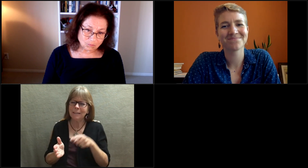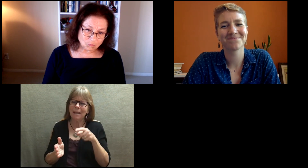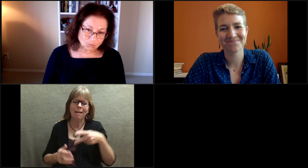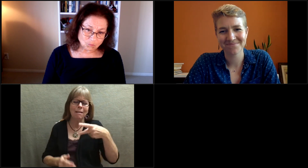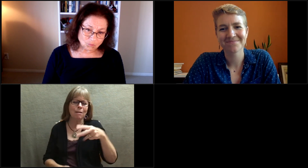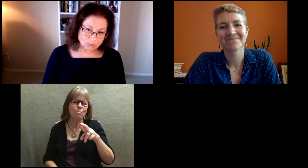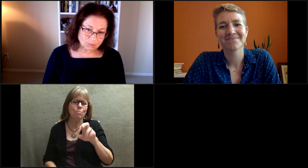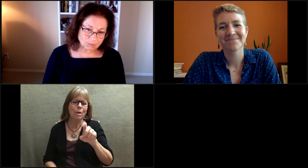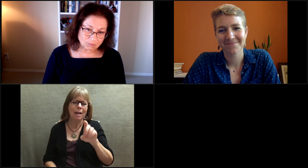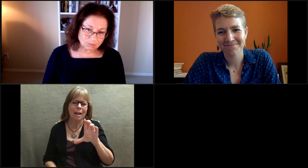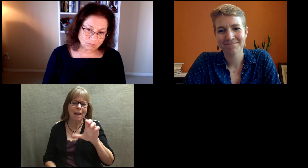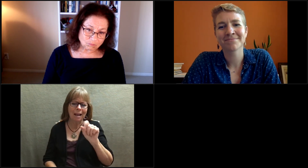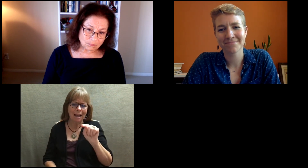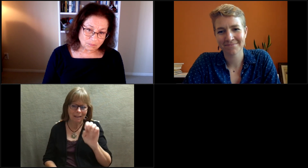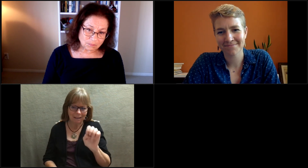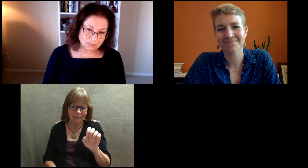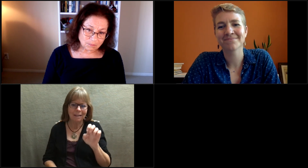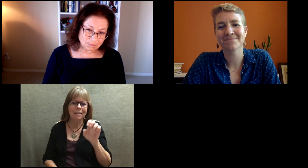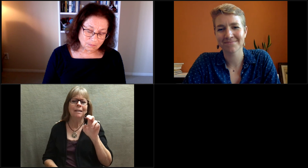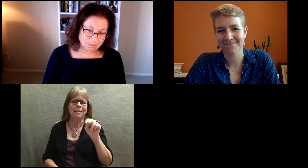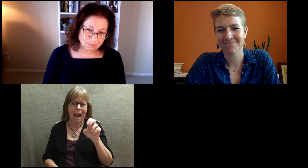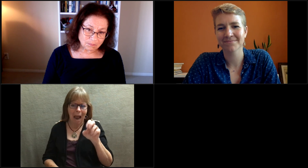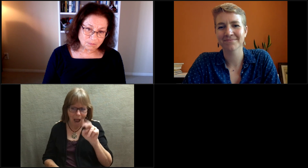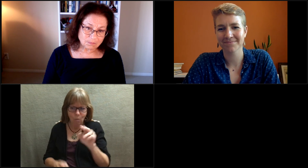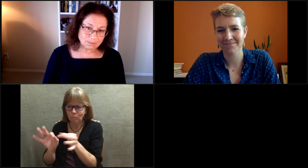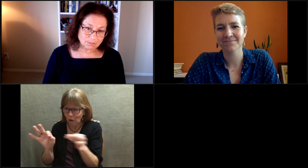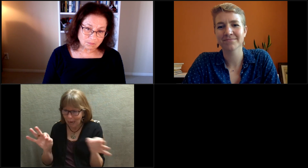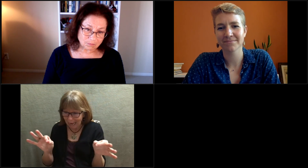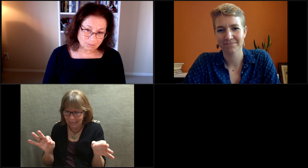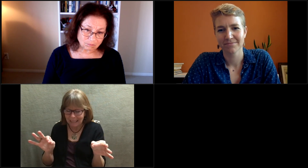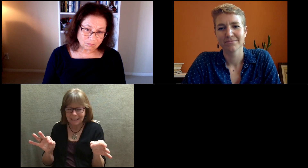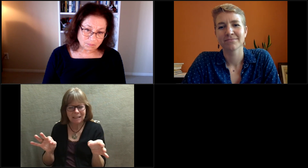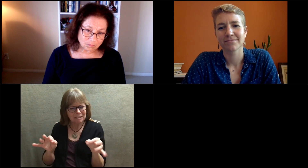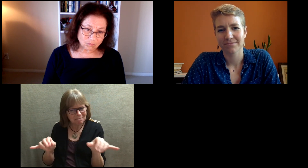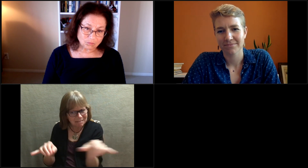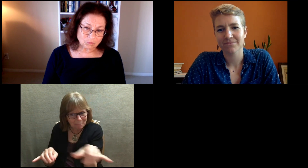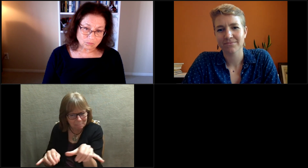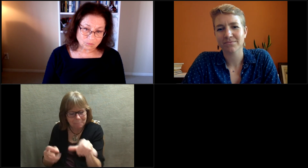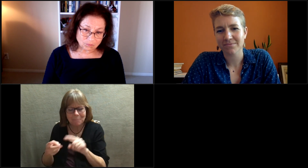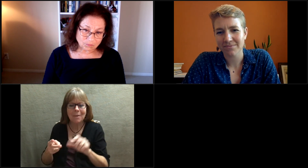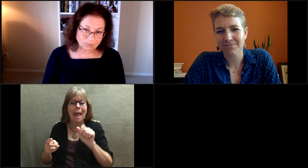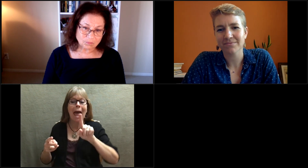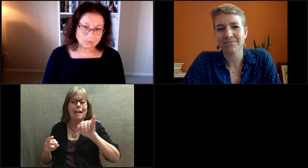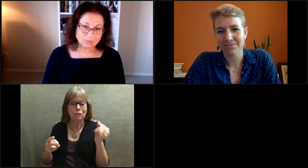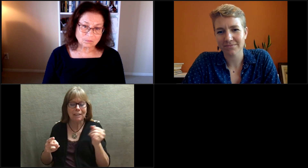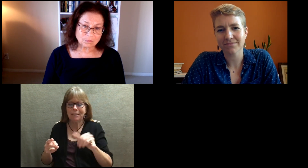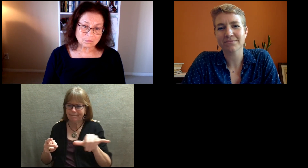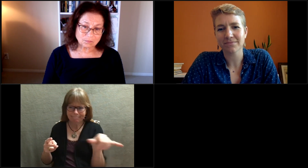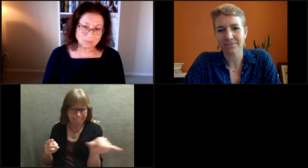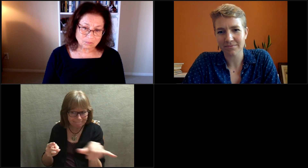With adjectives and, sure with prepositions.